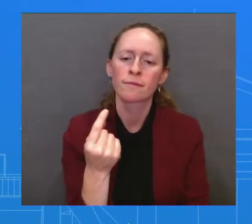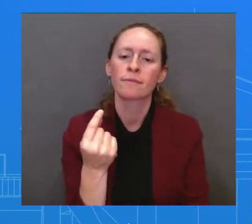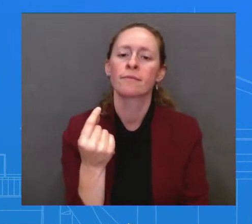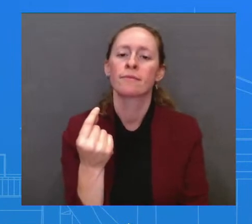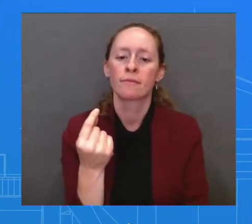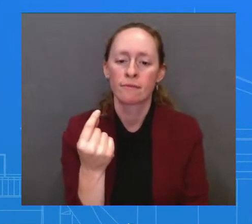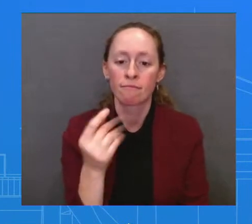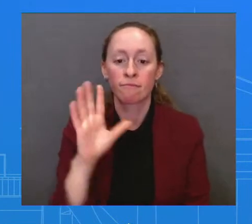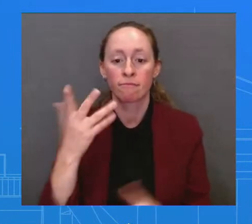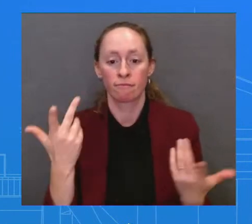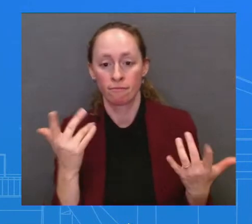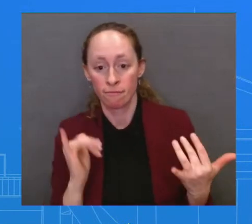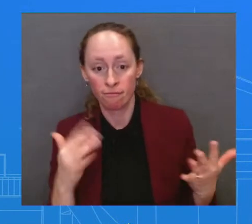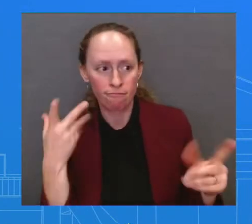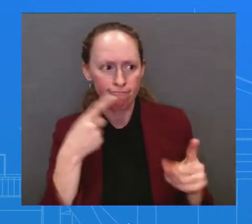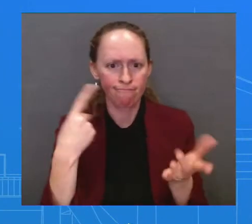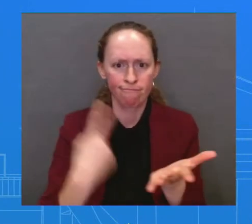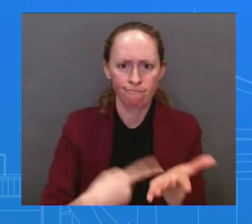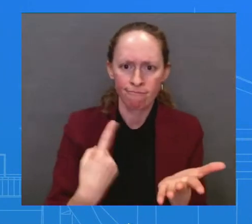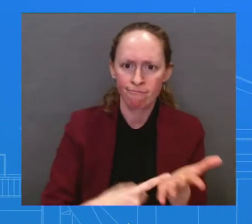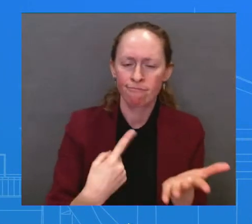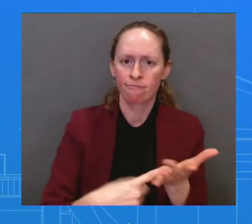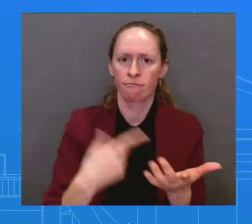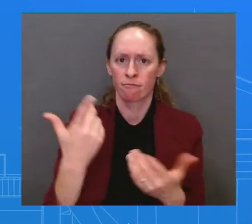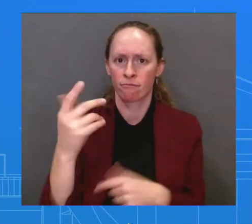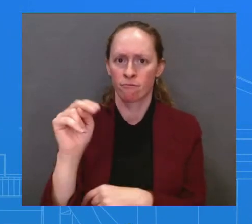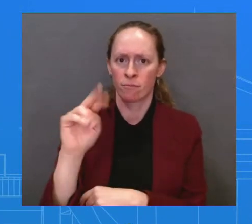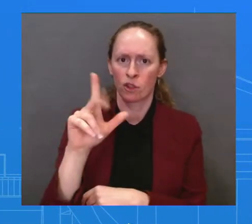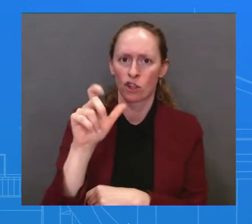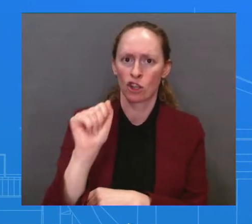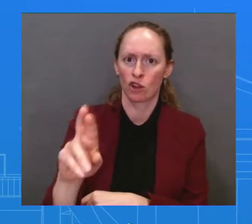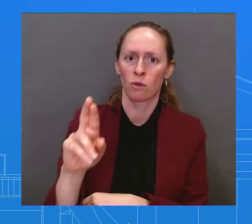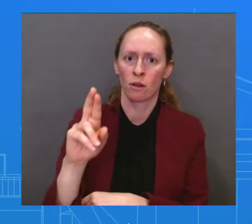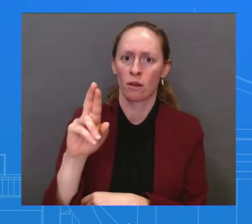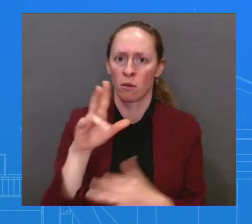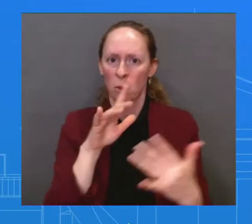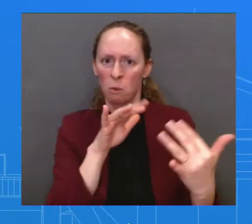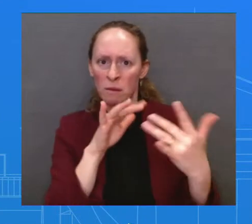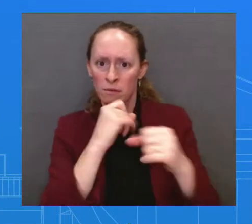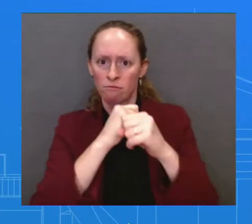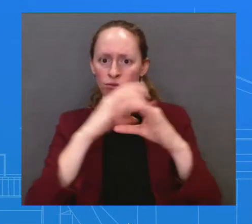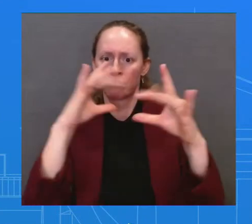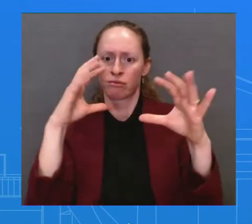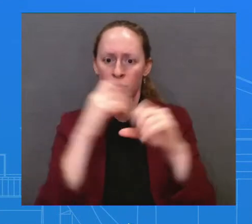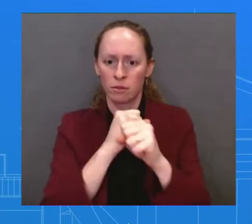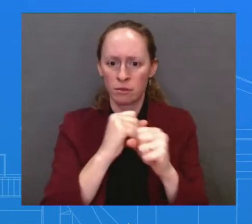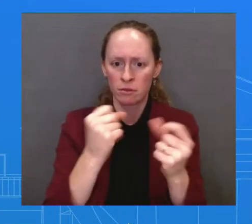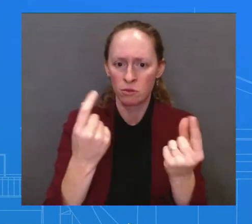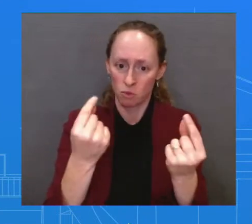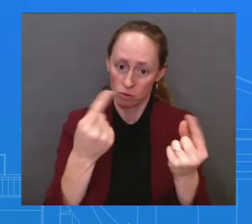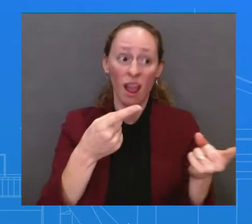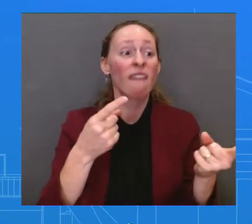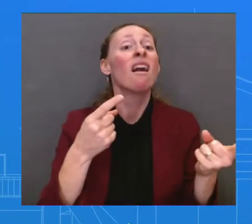And is it a way to put pressure on the administration at a time when the President is trying to broker a deal with Israel? Mr. Sullivan: No, I don't think so.